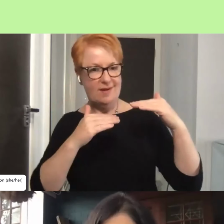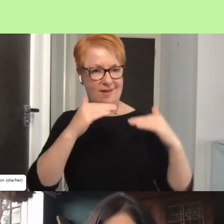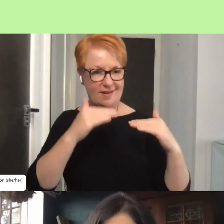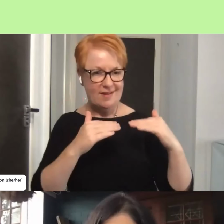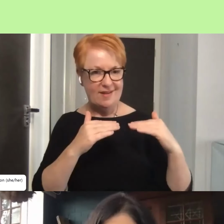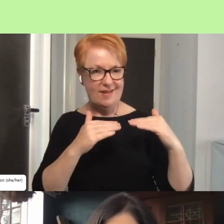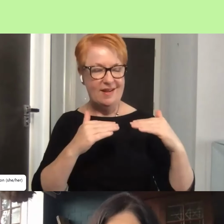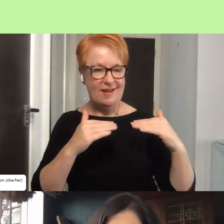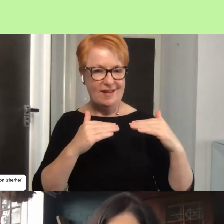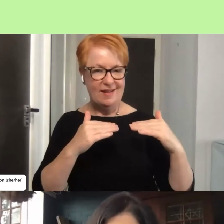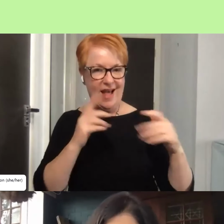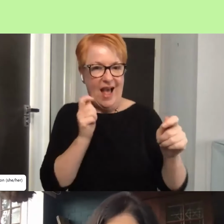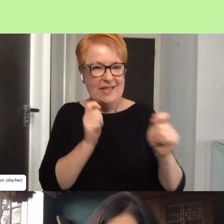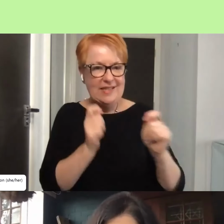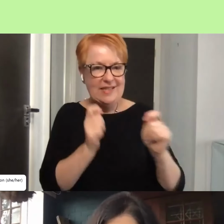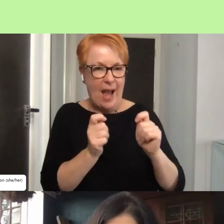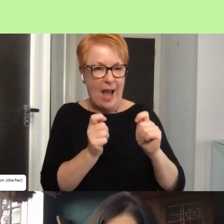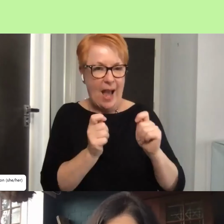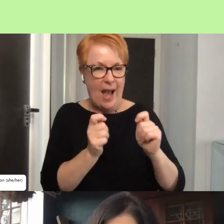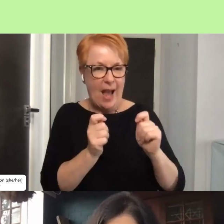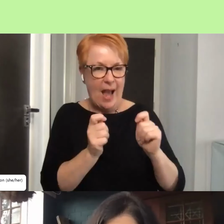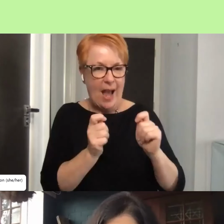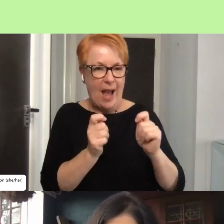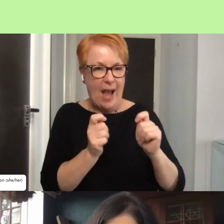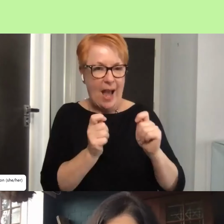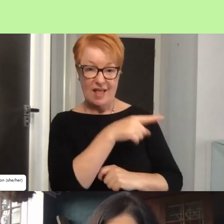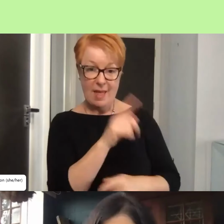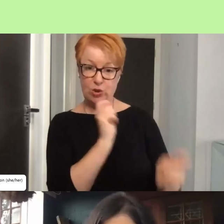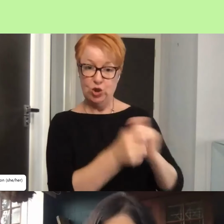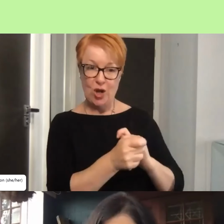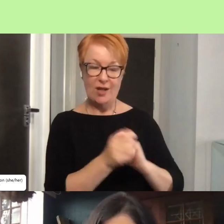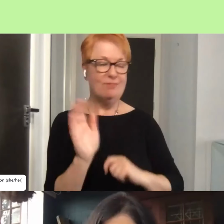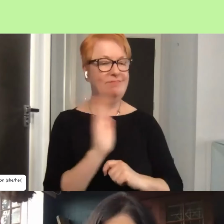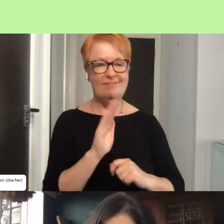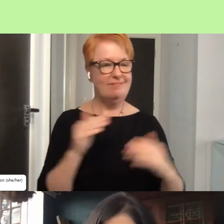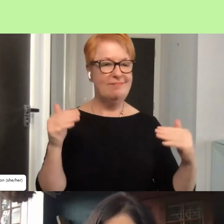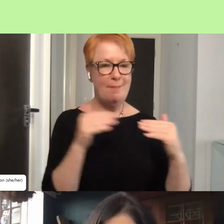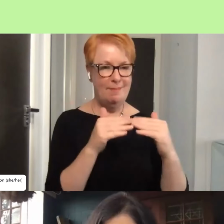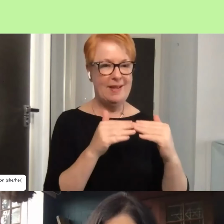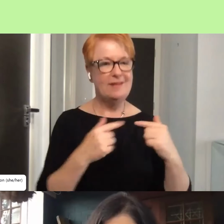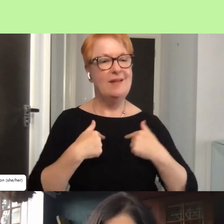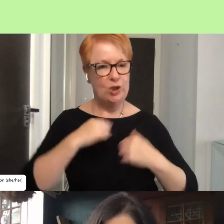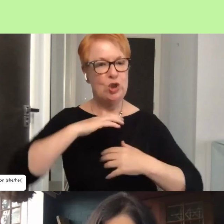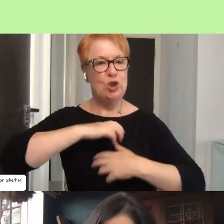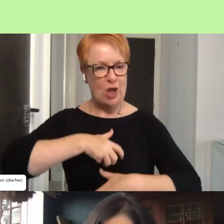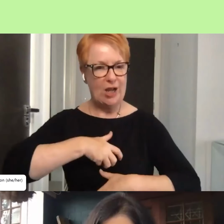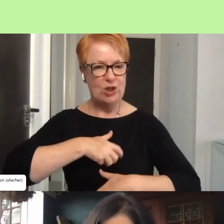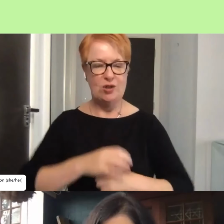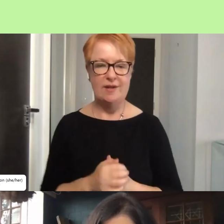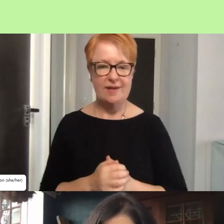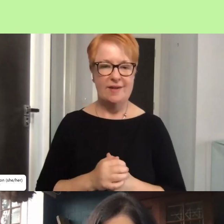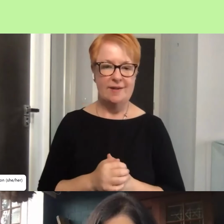So, I think that kind of humble learning position was, we wouldn't have been able to do the